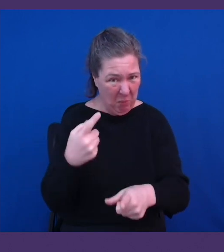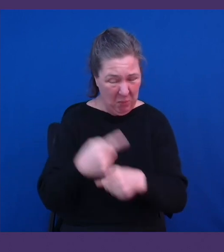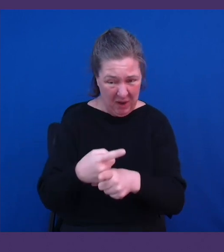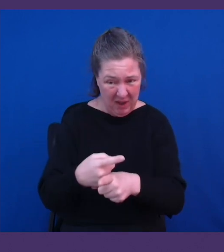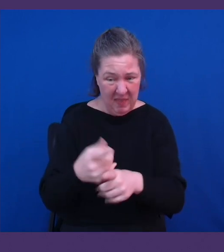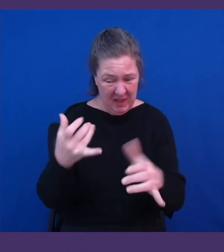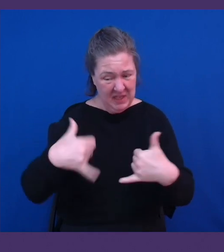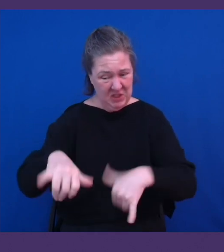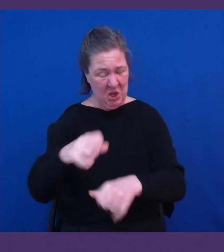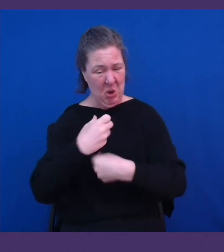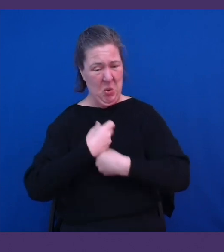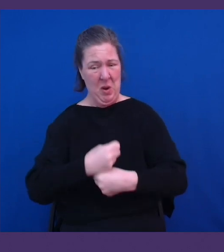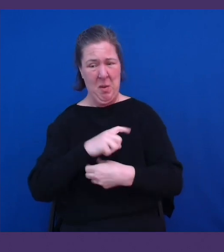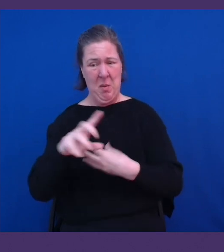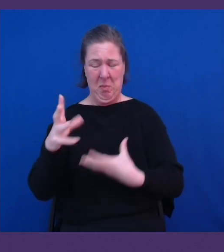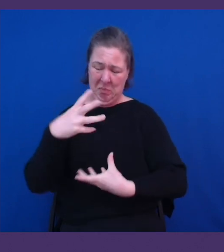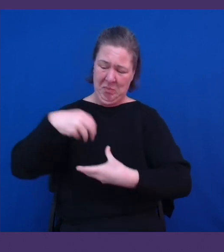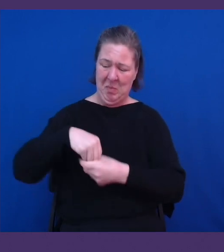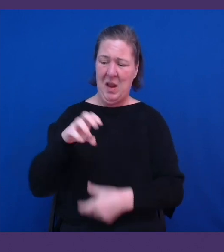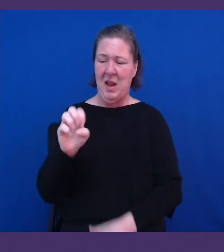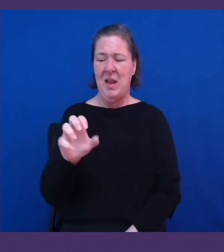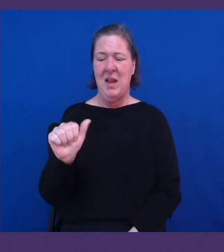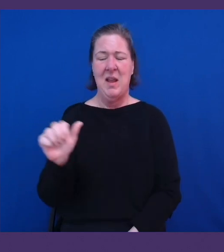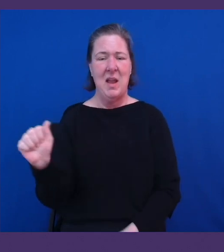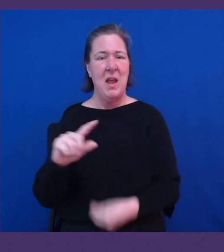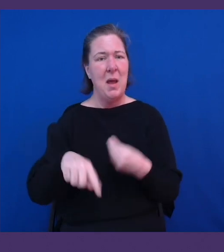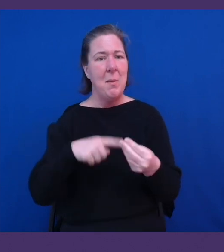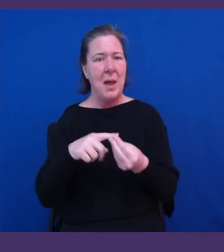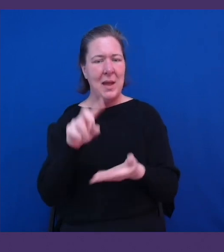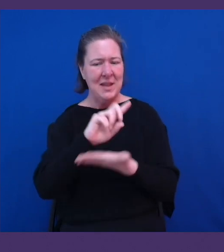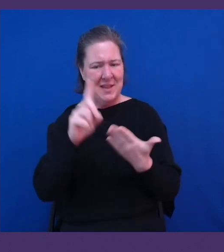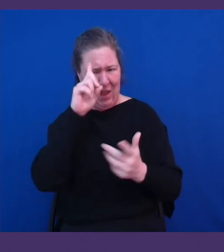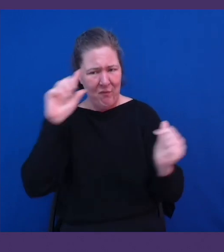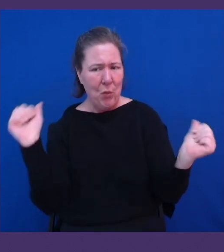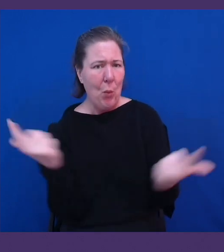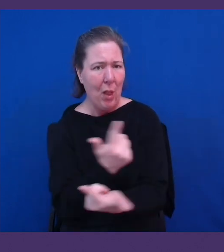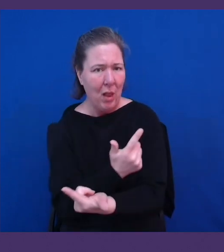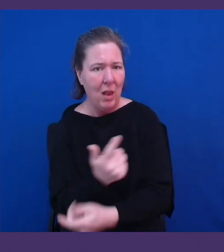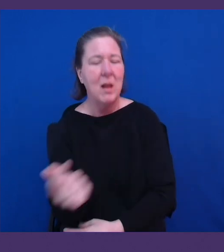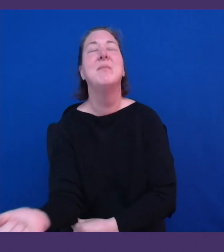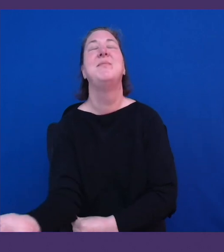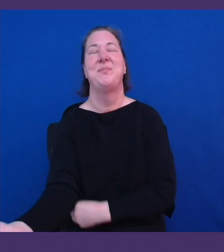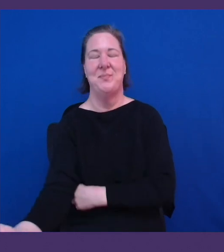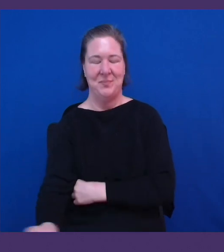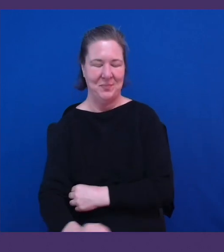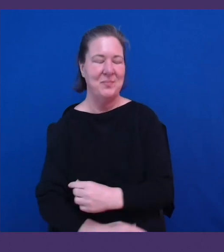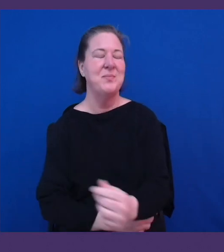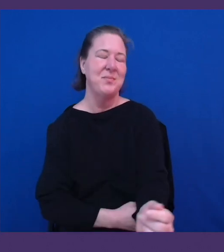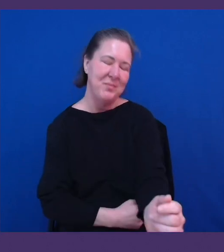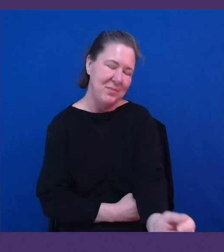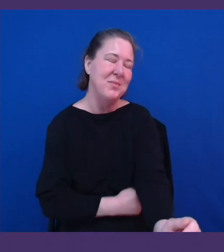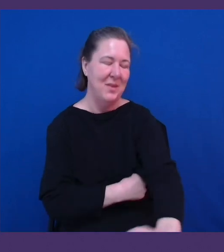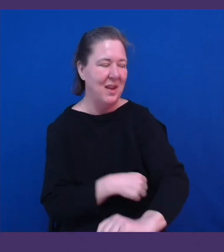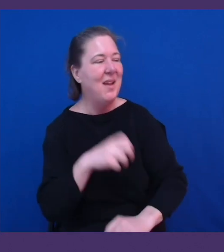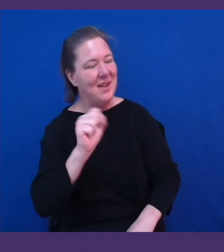of the EAA about design for all? Susanna Laurin: Yes. Well, there is already a European Standard on design